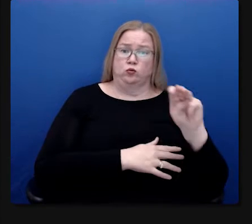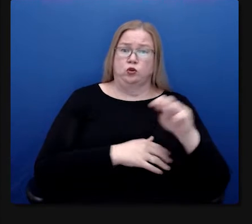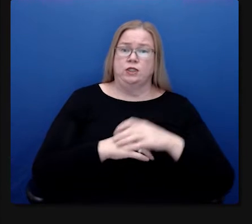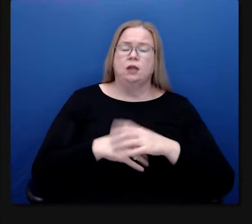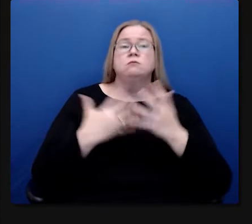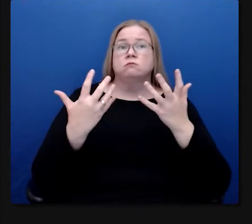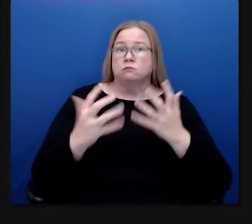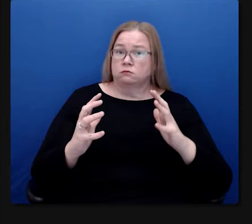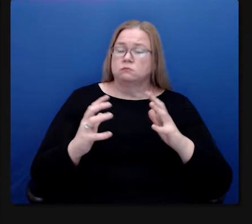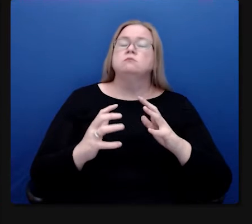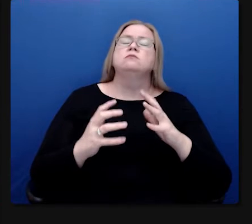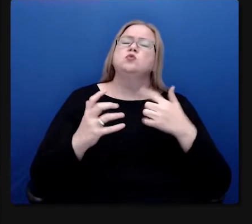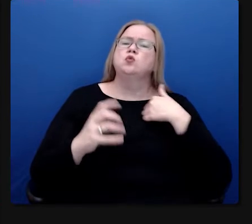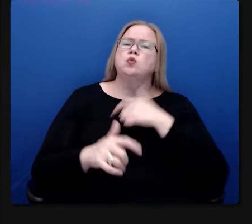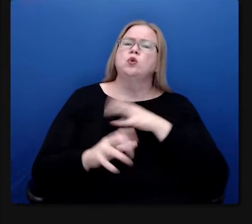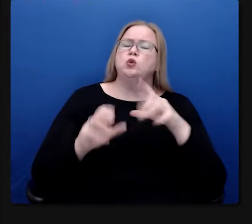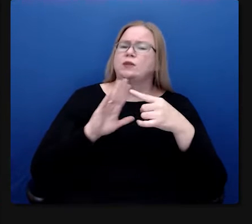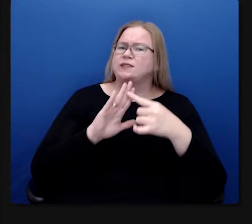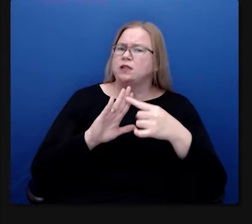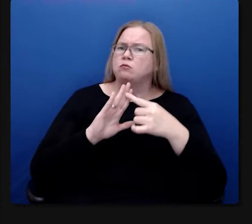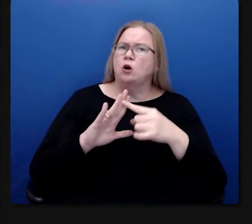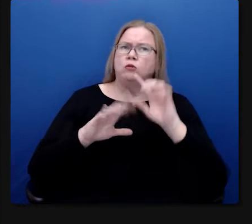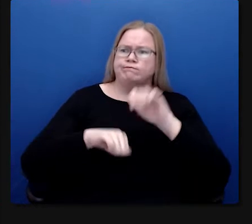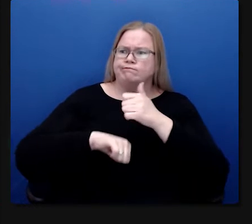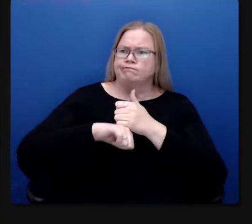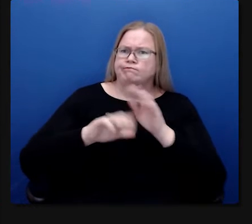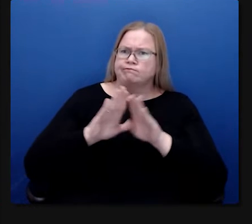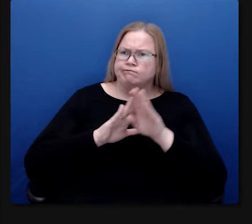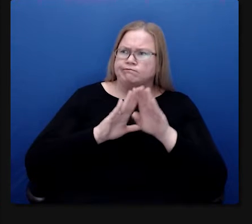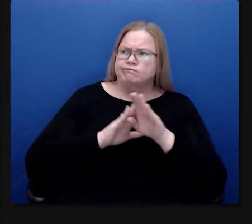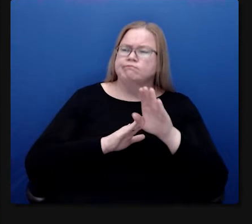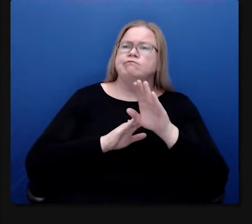Then we'll do a demo of creating the Virtual Machine in the Azure Portal